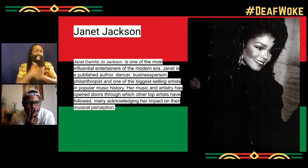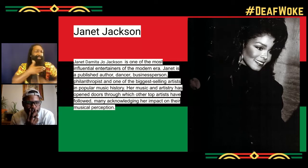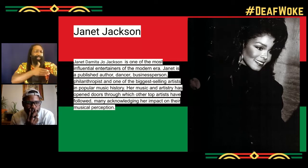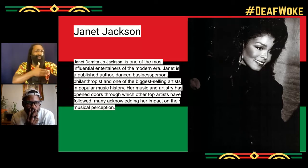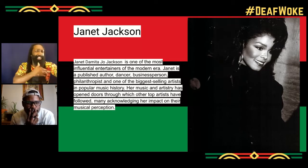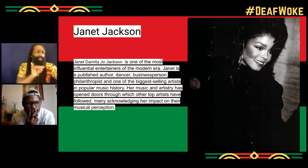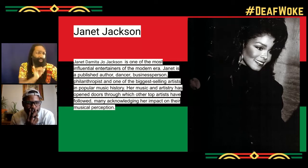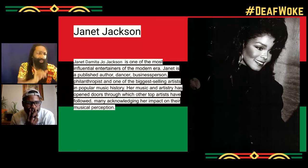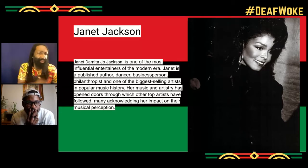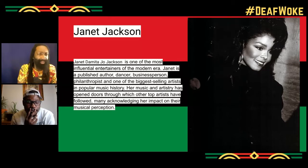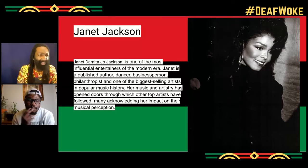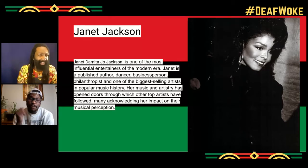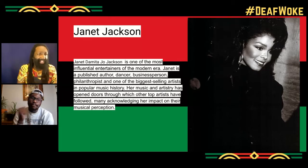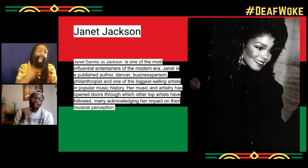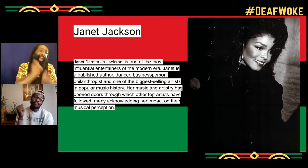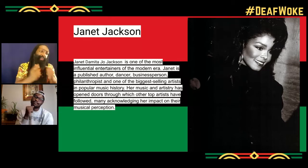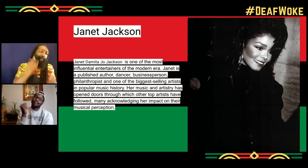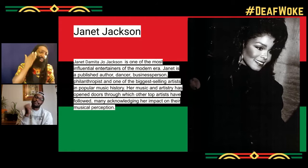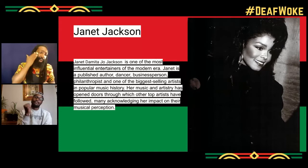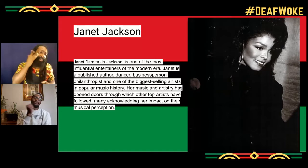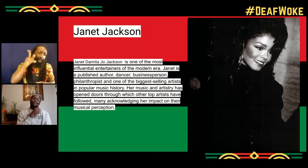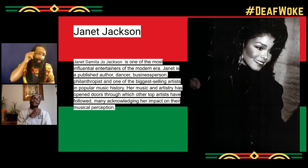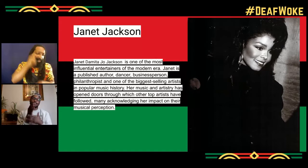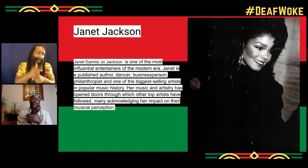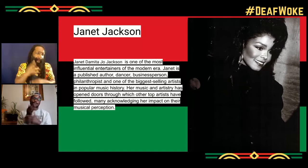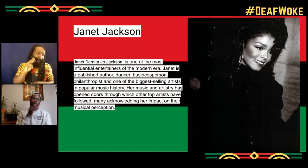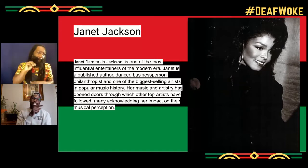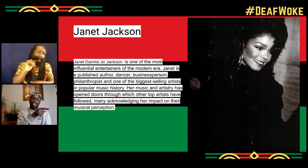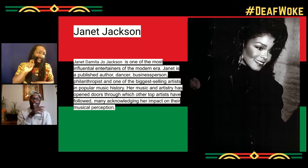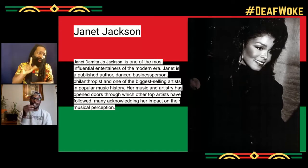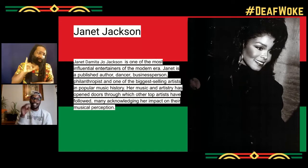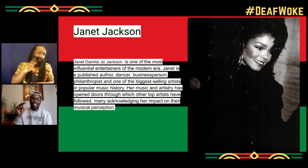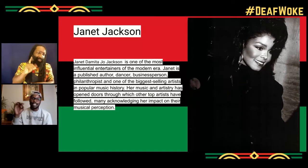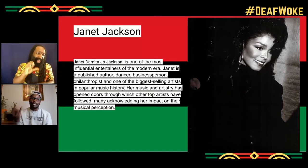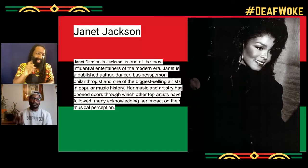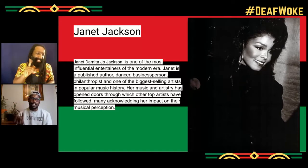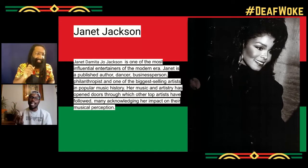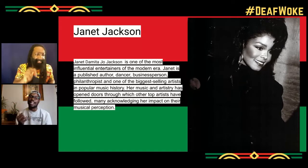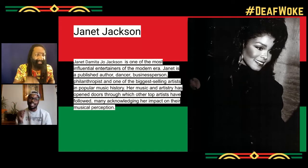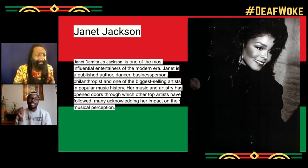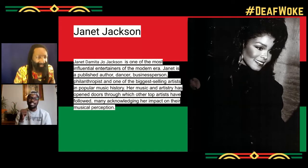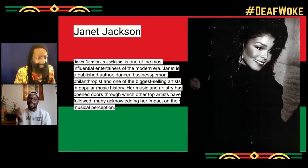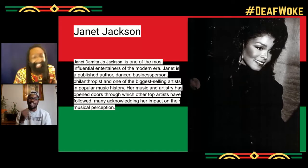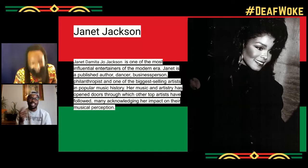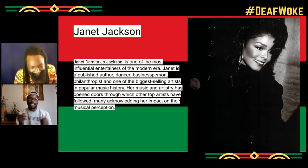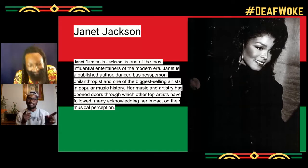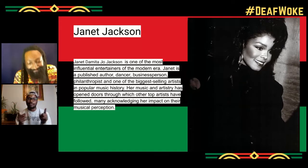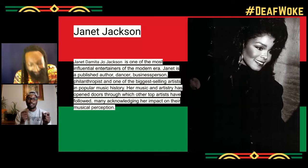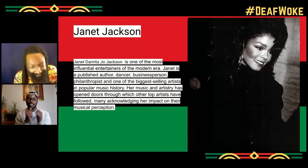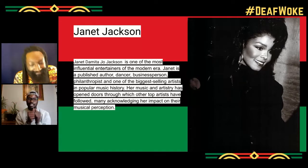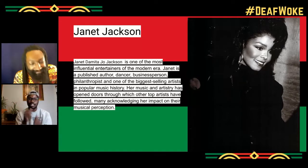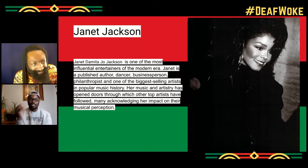She's a writer and she really helped change the business. And she opened the doors for a lot of people.